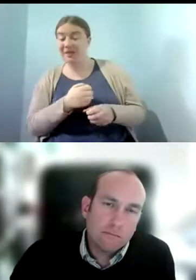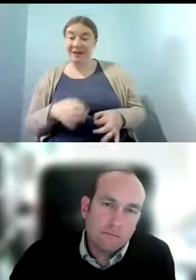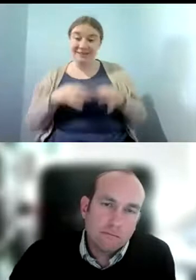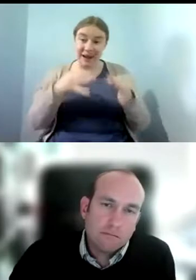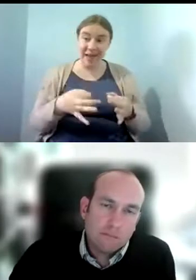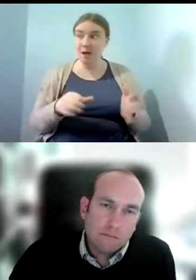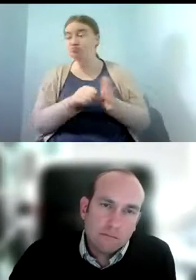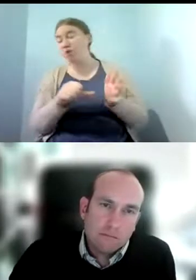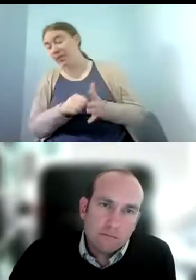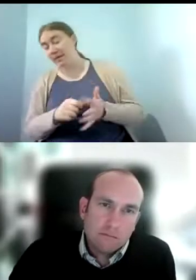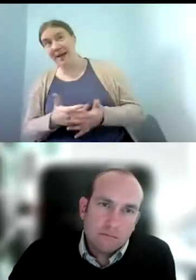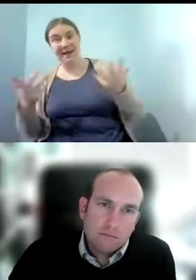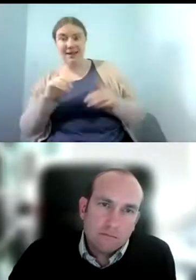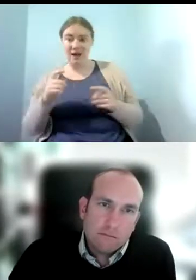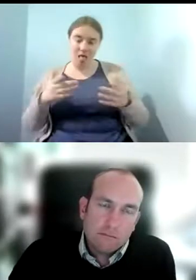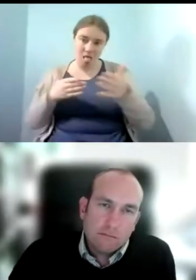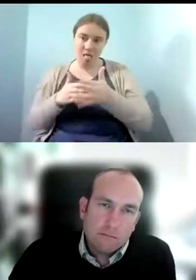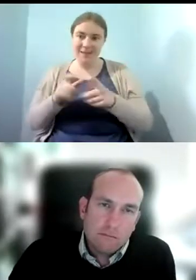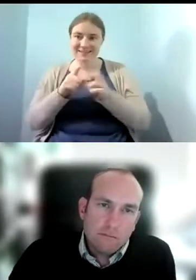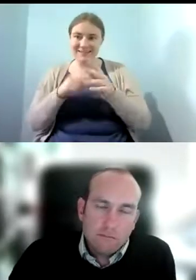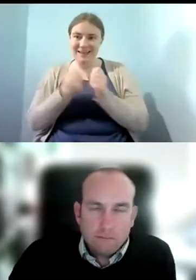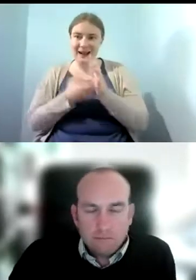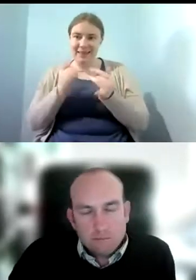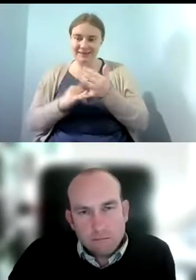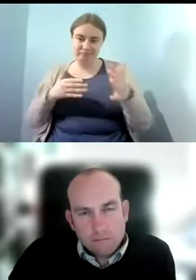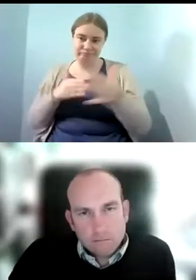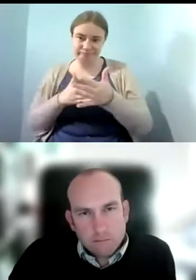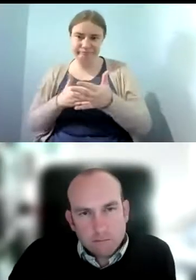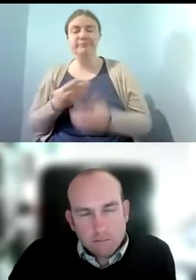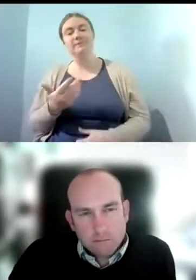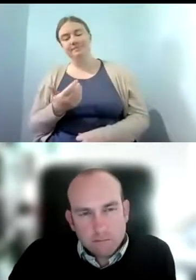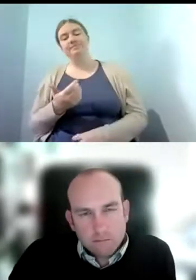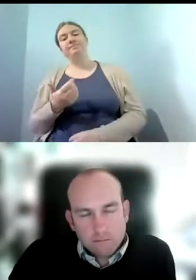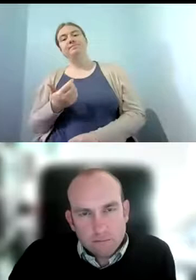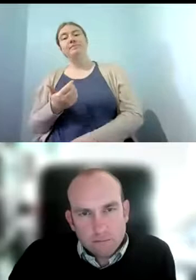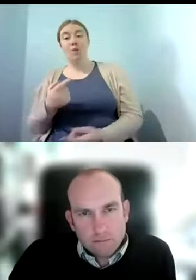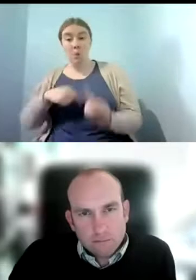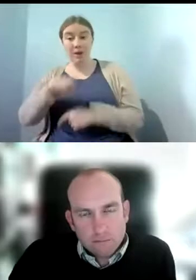how they don't get past diglis so um we'll be able to monitor the success for shad by